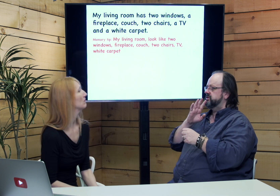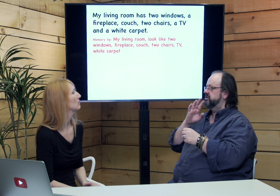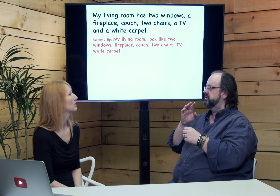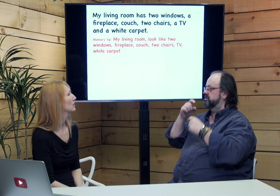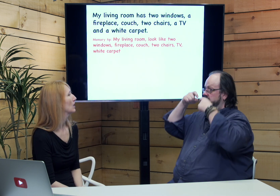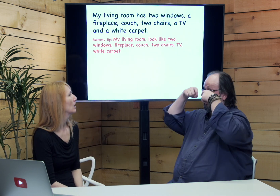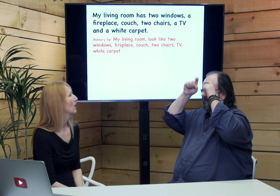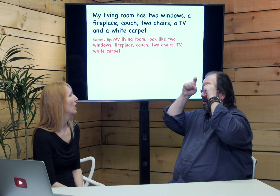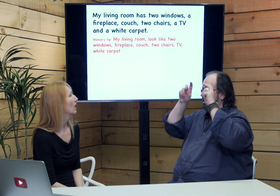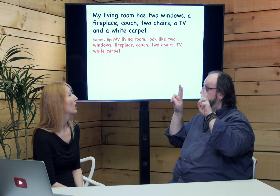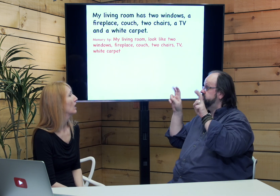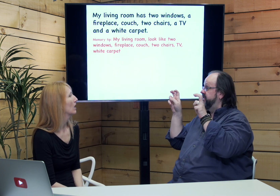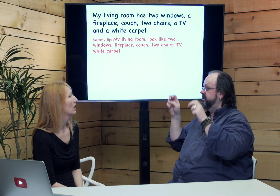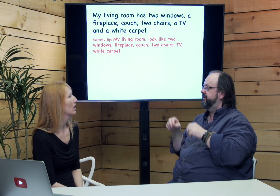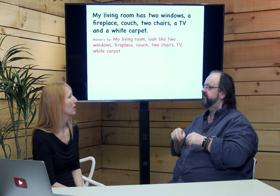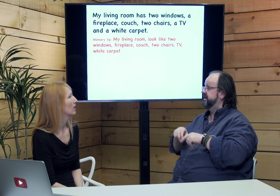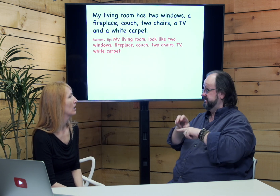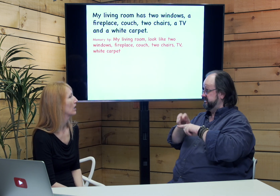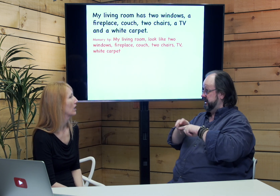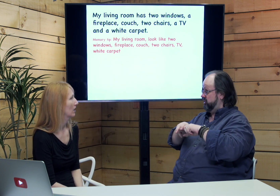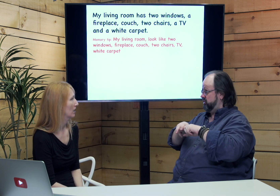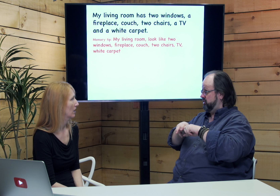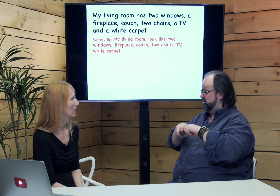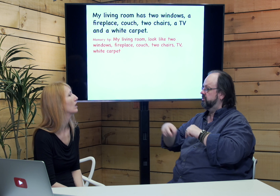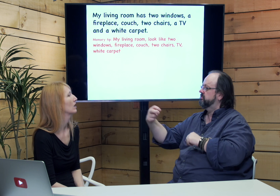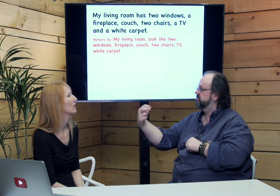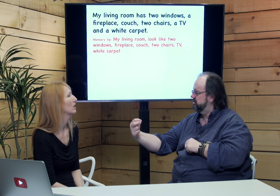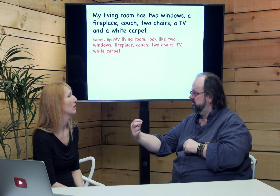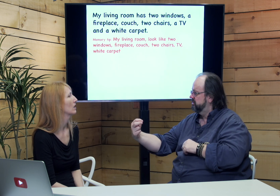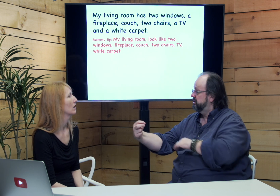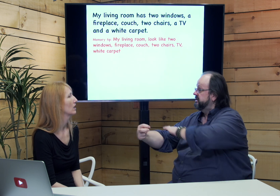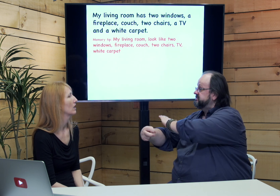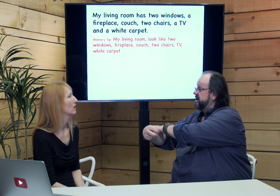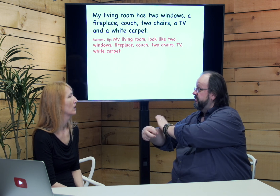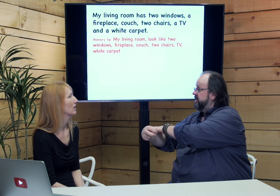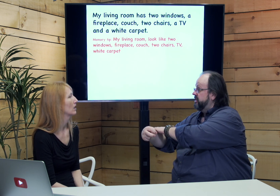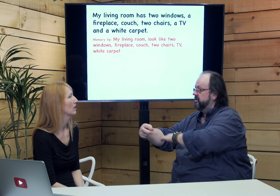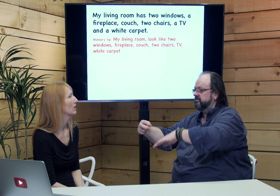First, whatever you're talking about, the 'topic' you would say what that is and your eyebrows would go up 'chair' (topic - eyebrows up) then place it in the room.